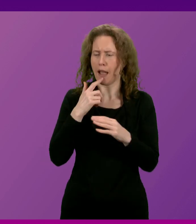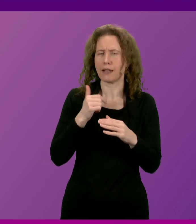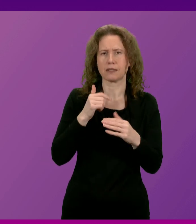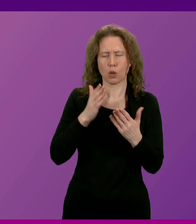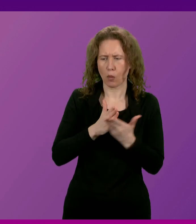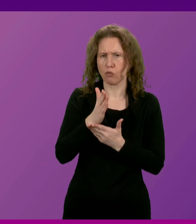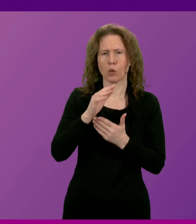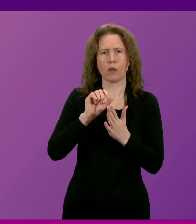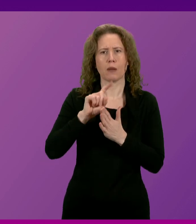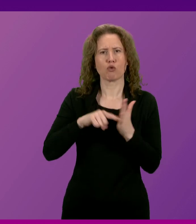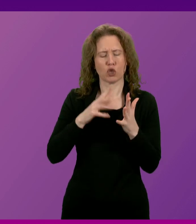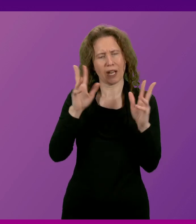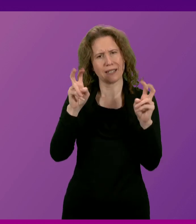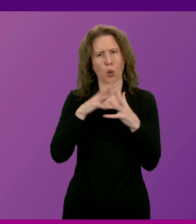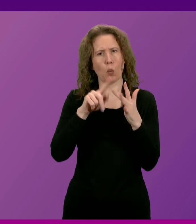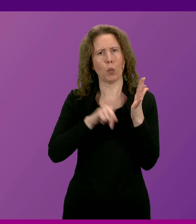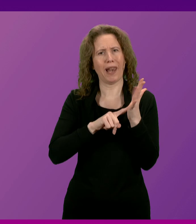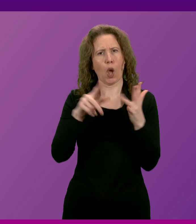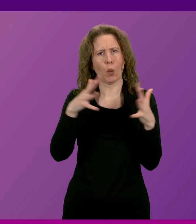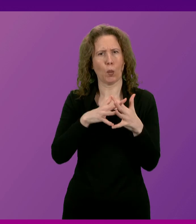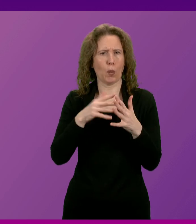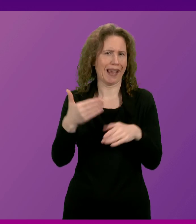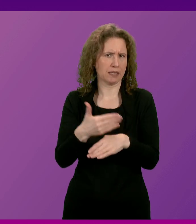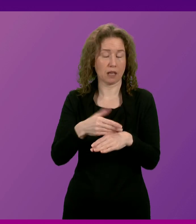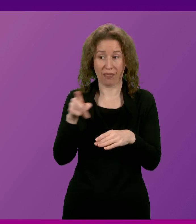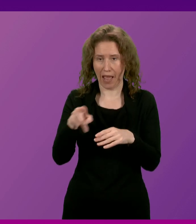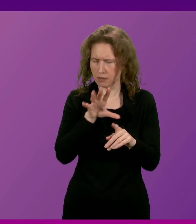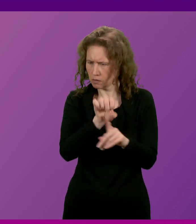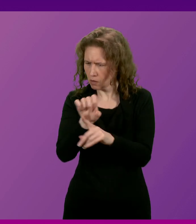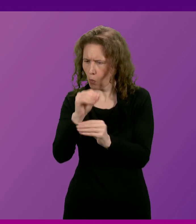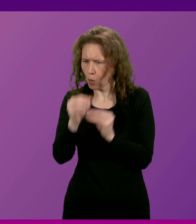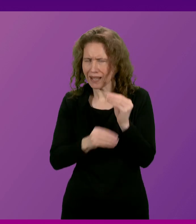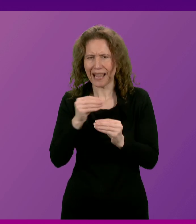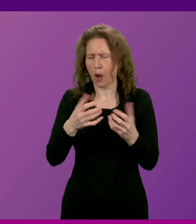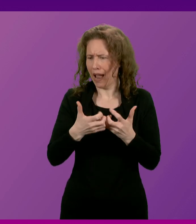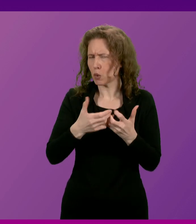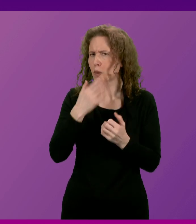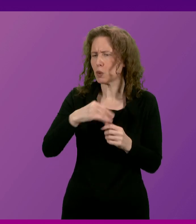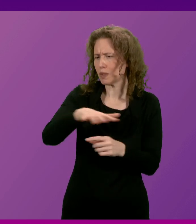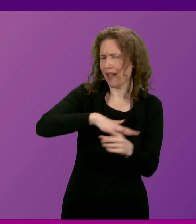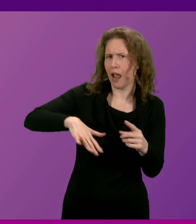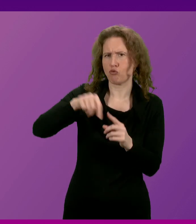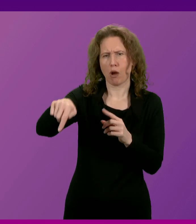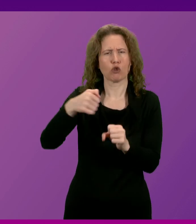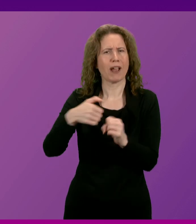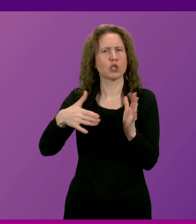project willow exercise, which is identifying further uses for the Grangemouth refinery.